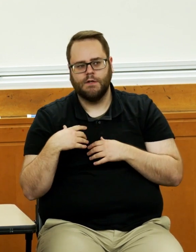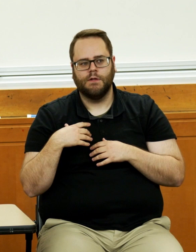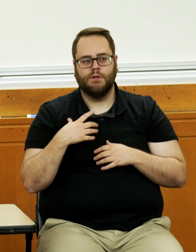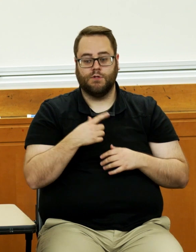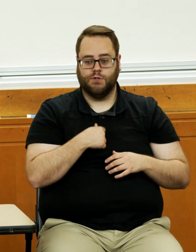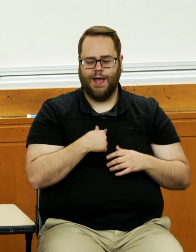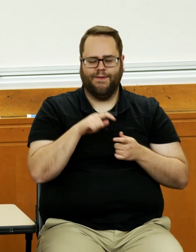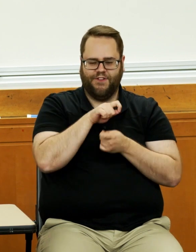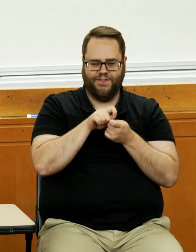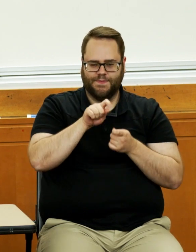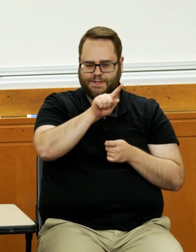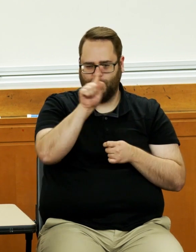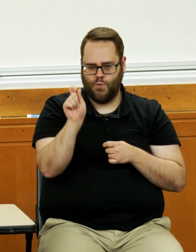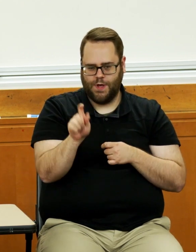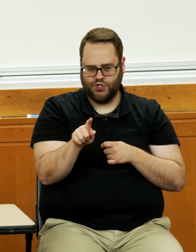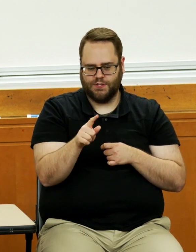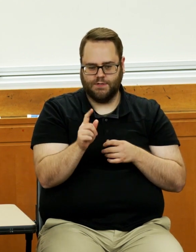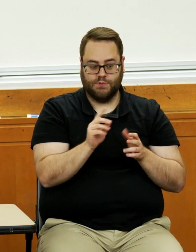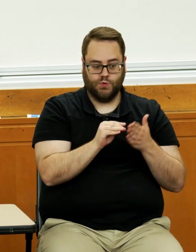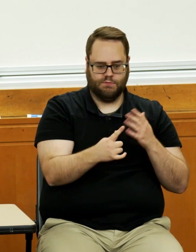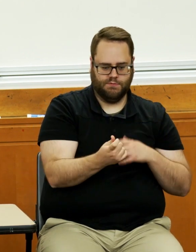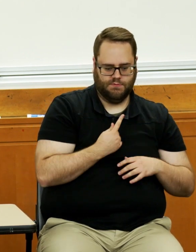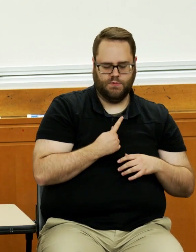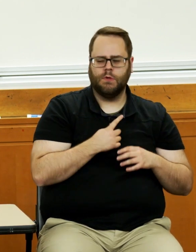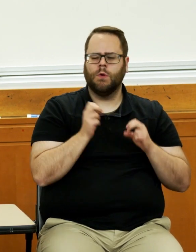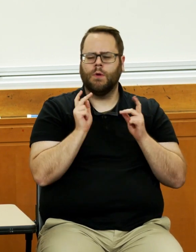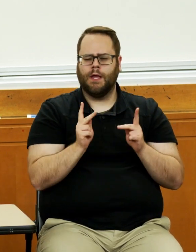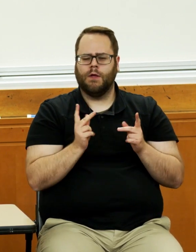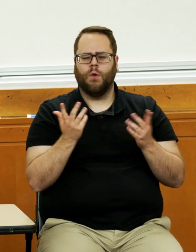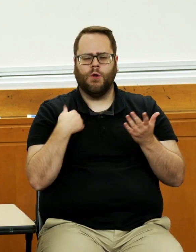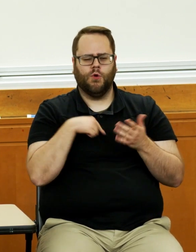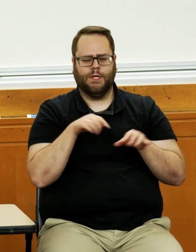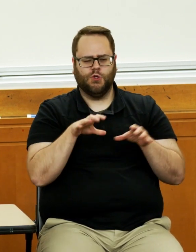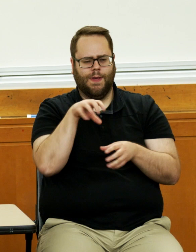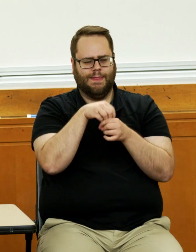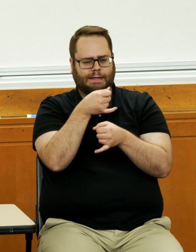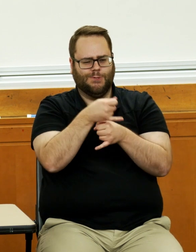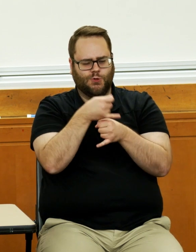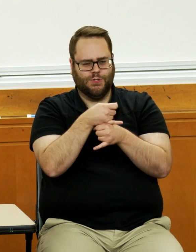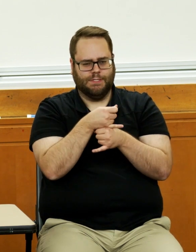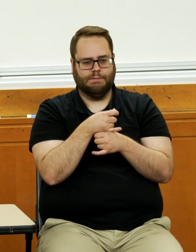very specific question. Sometimes, like, okay what do we do in an institution like this in terms of